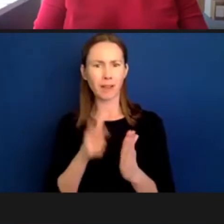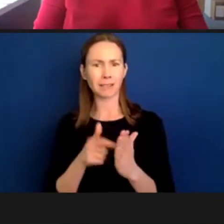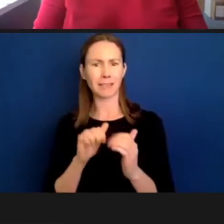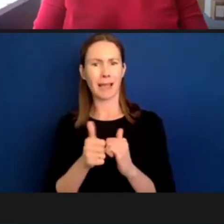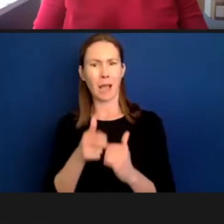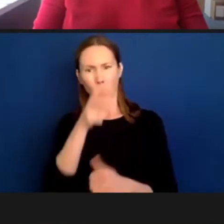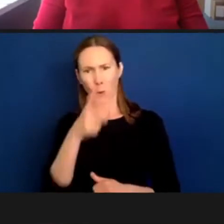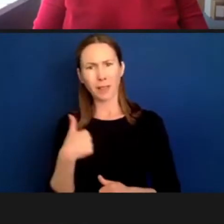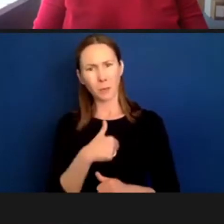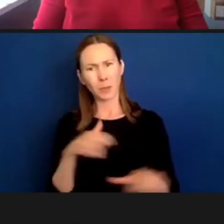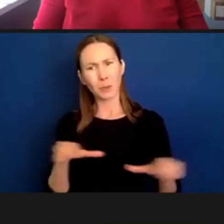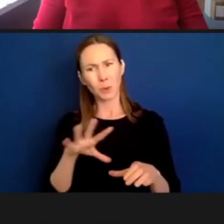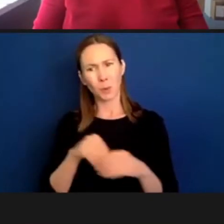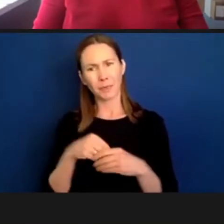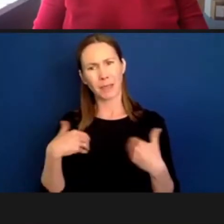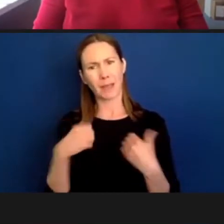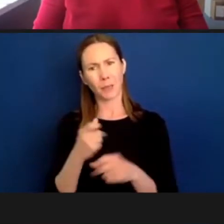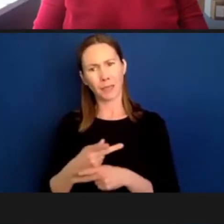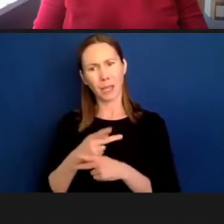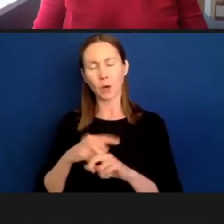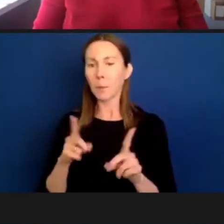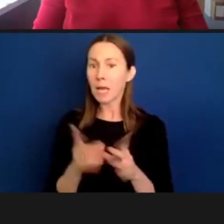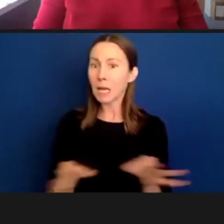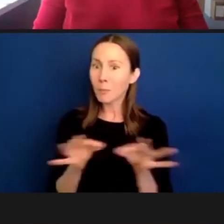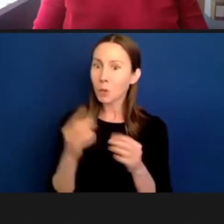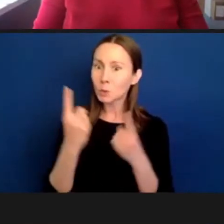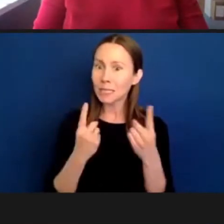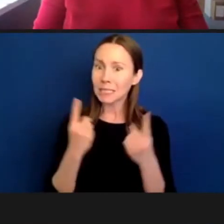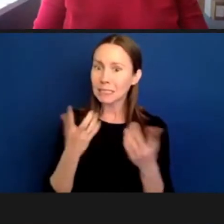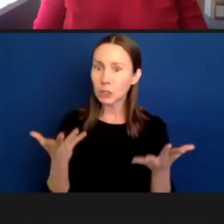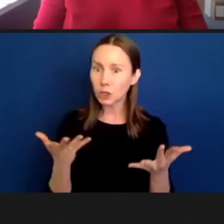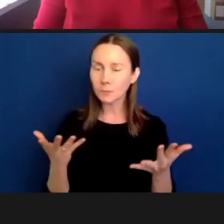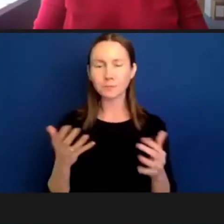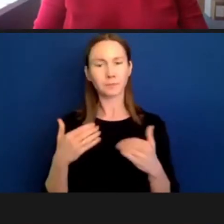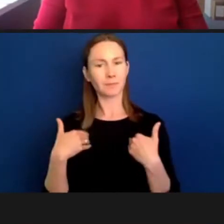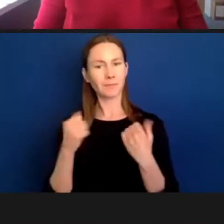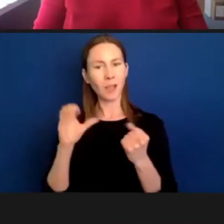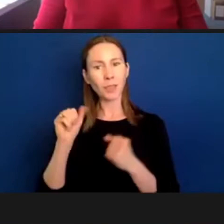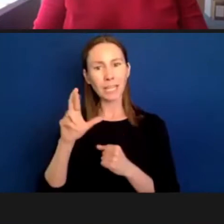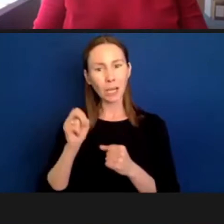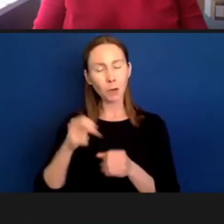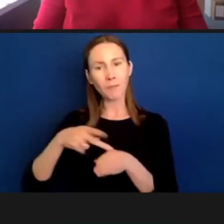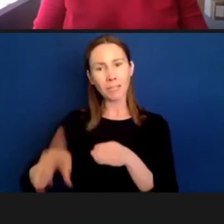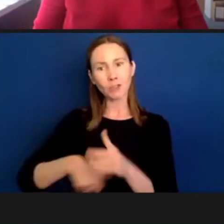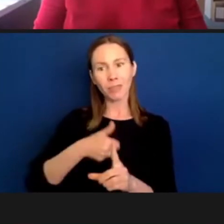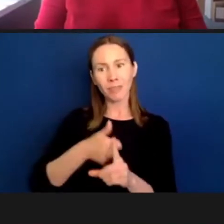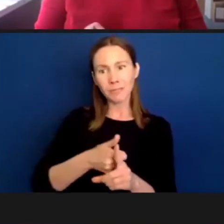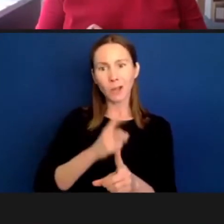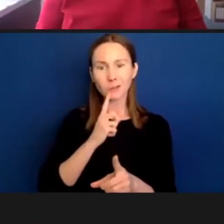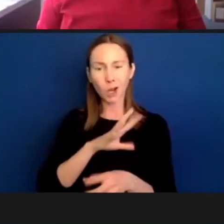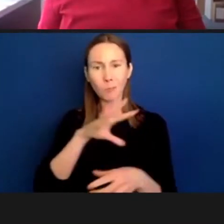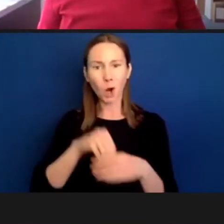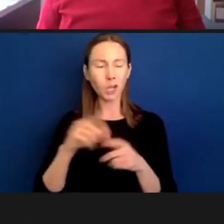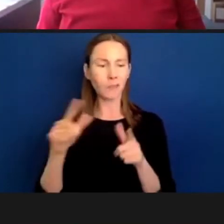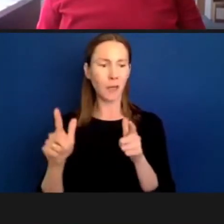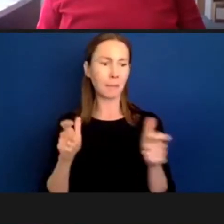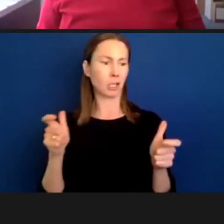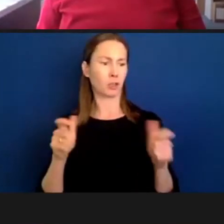But one of the things that I think is important to consider is that healthcare professionals themselves are part of a bigger organization.